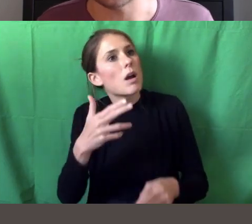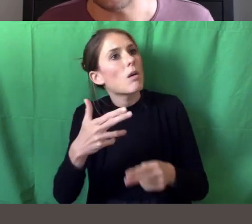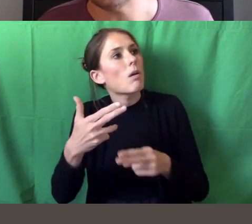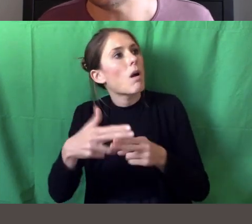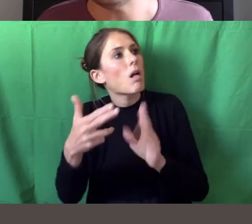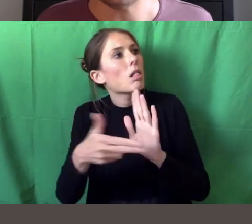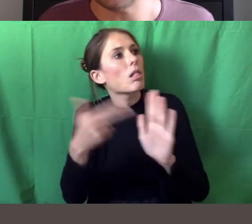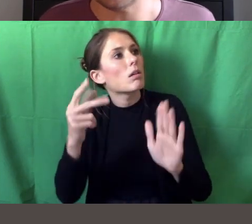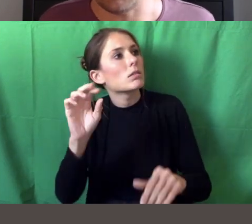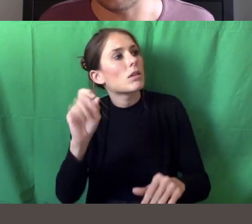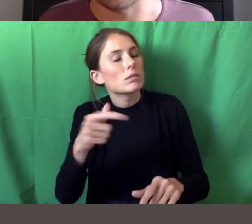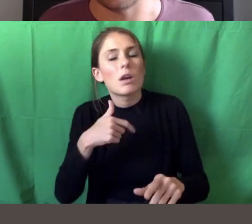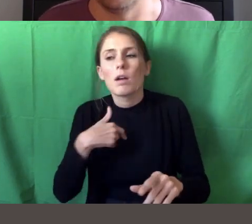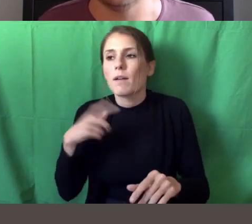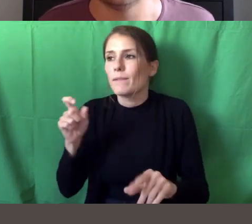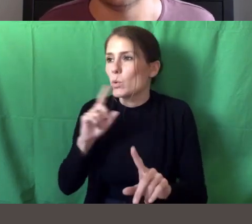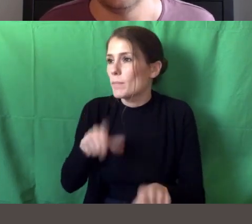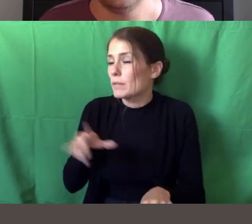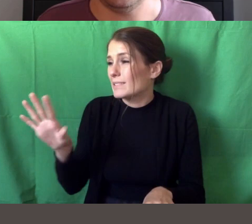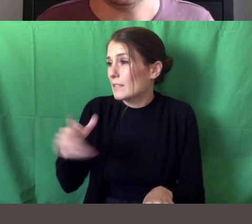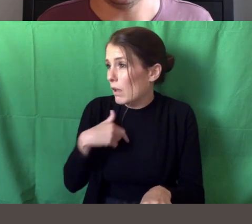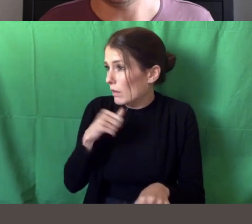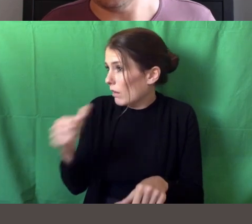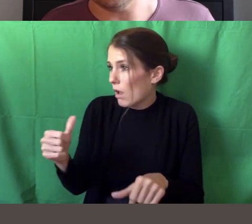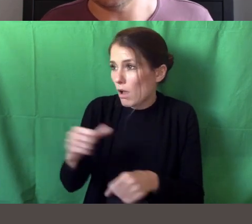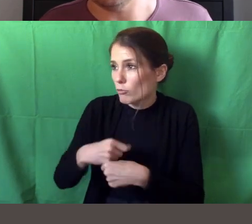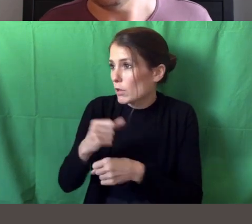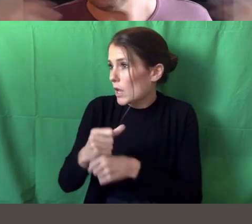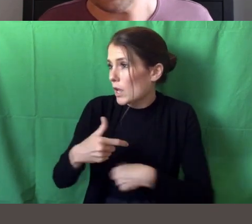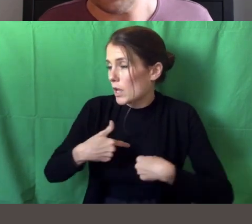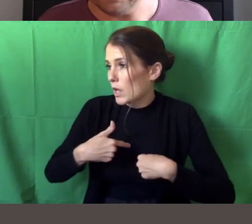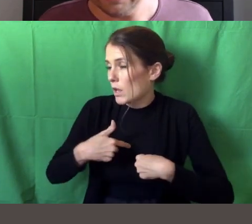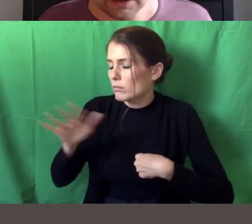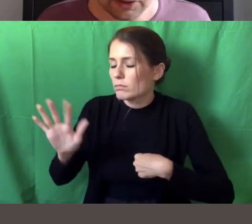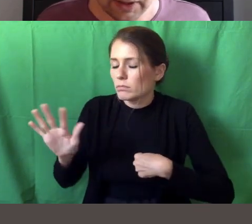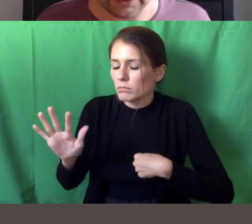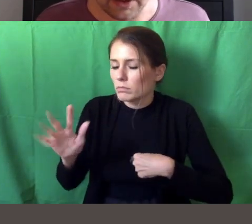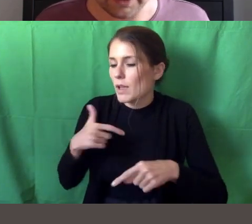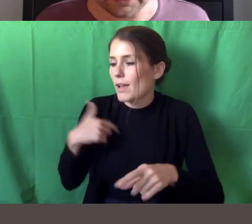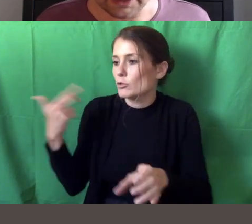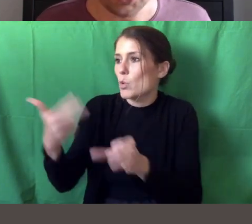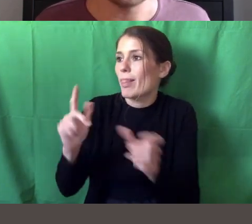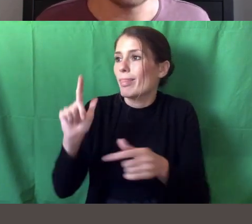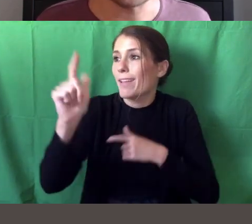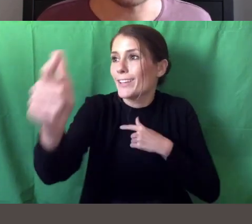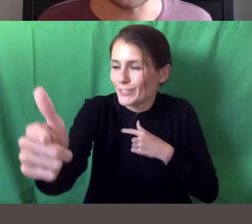asked, why did you create tox? Why did you call it tox? And then I have to answer, I